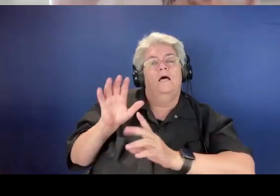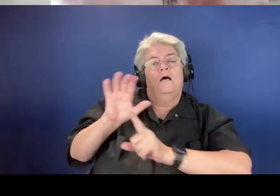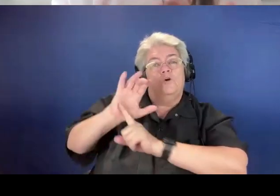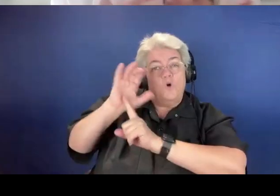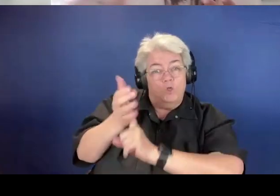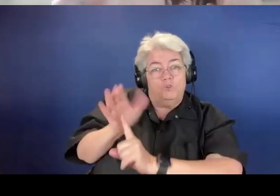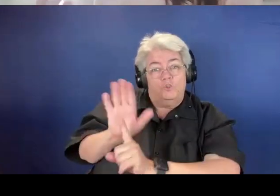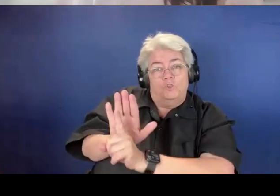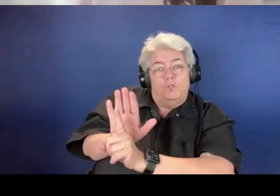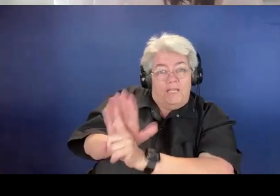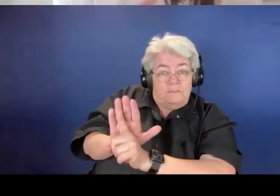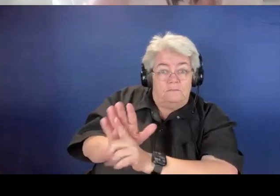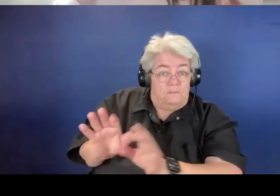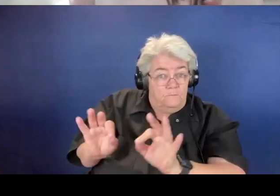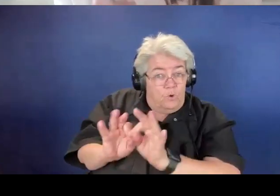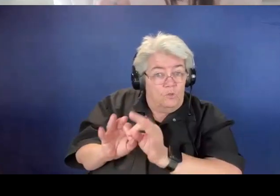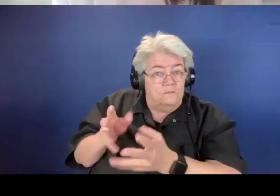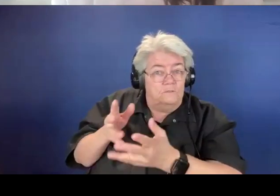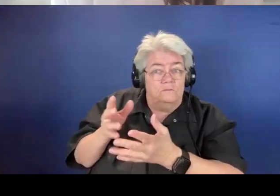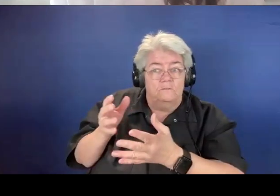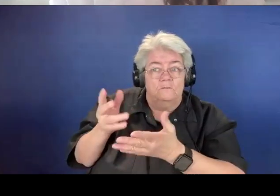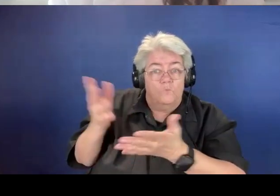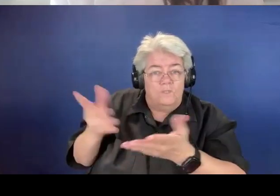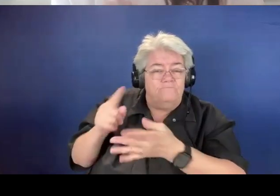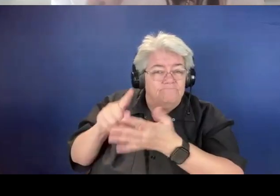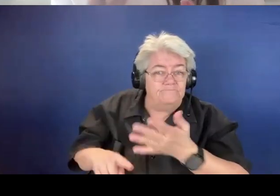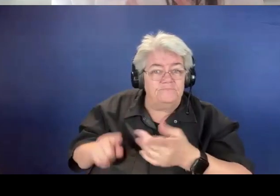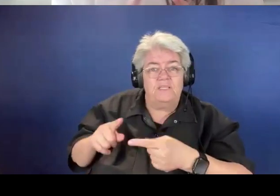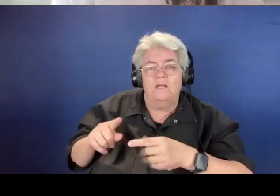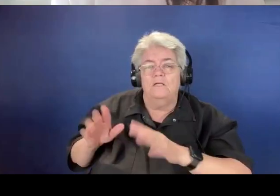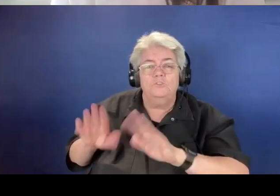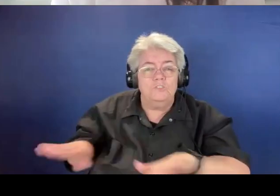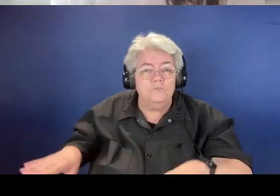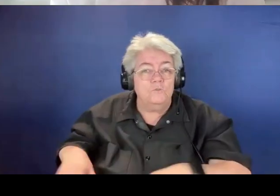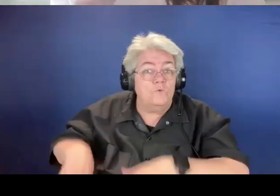They include all aspects of life ranging from child rearing practices, family